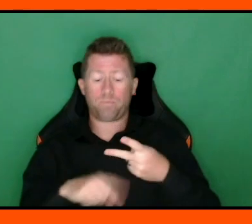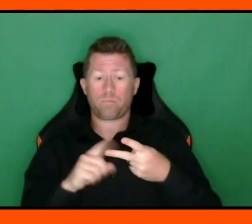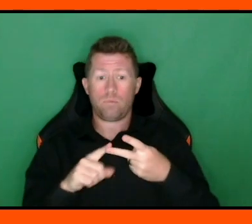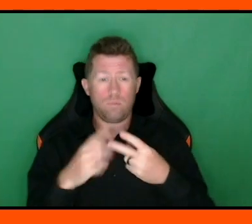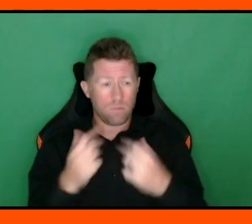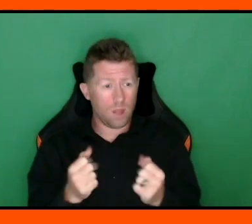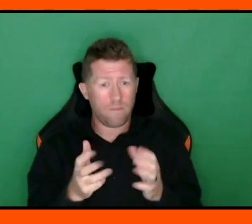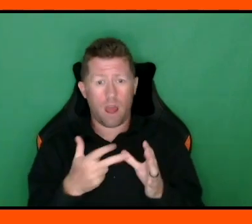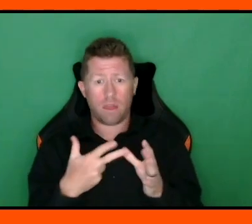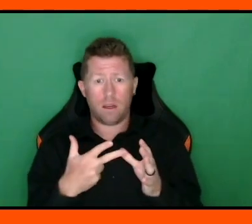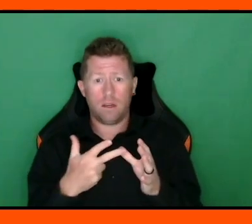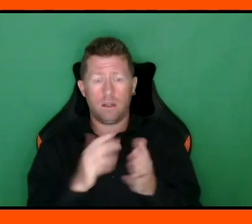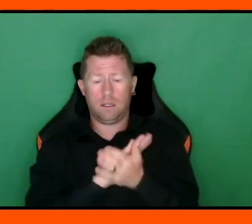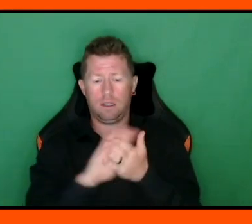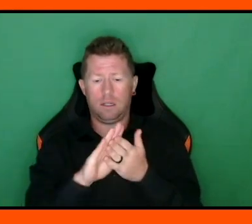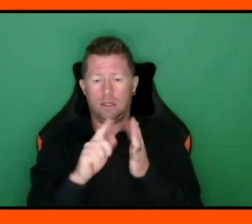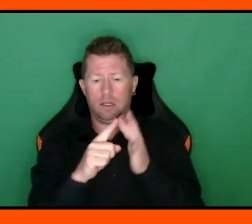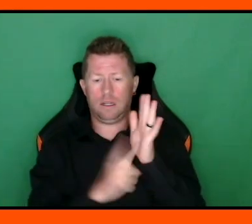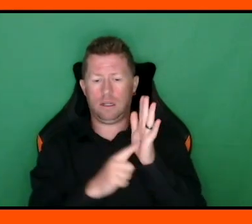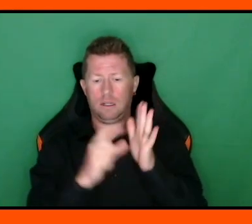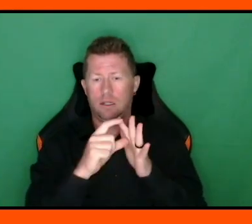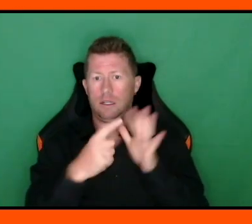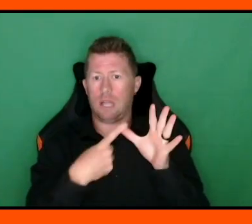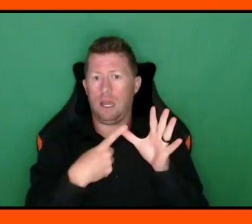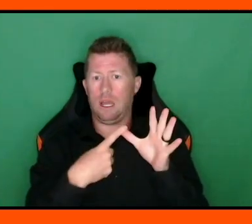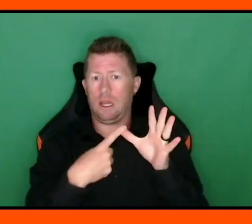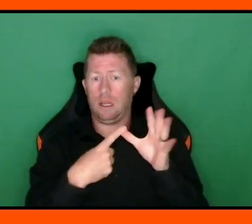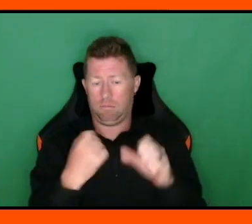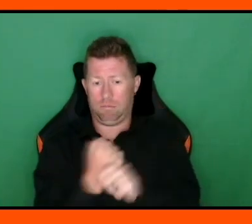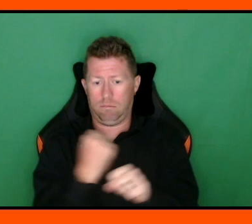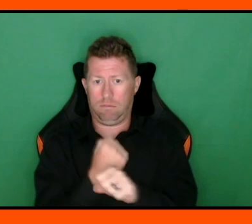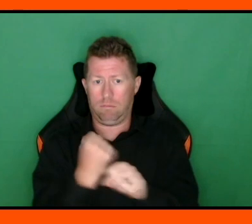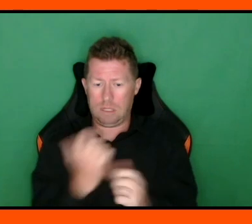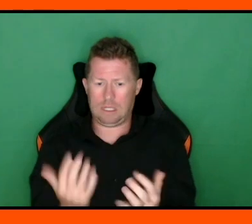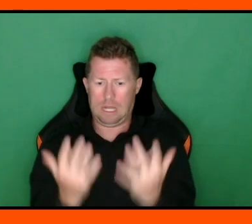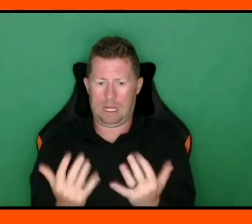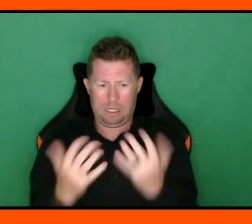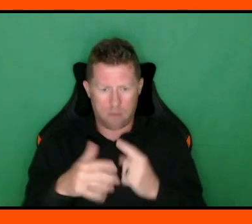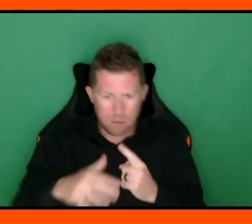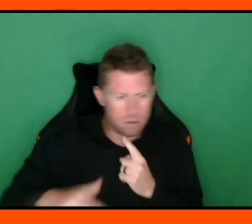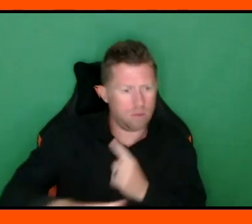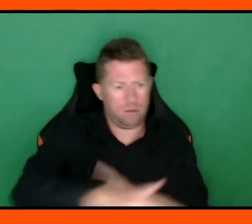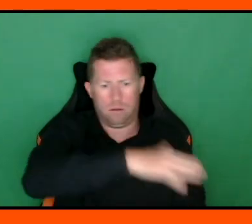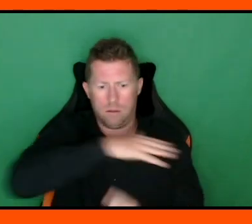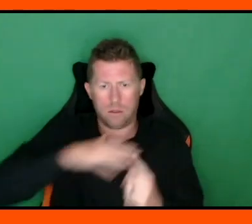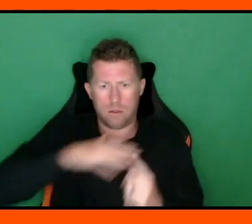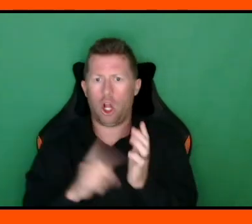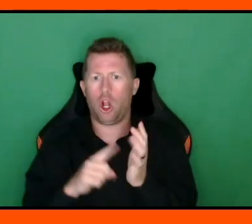HILDA produces this data, what’s the need at the local level, so for the person who put this question in think